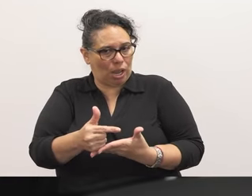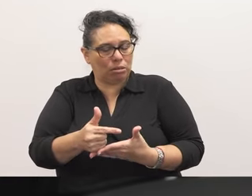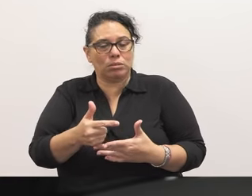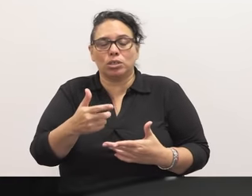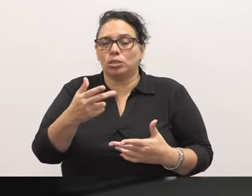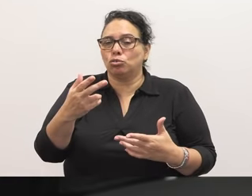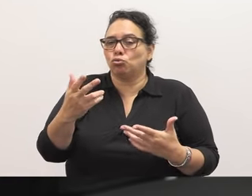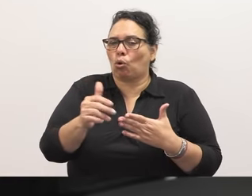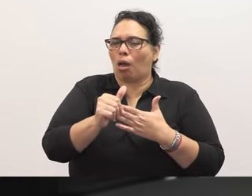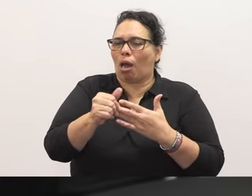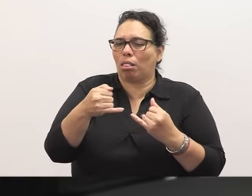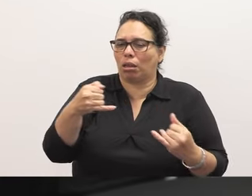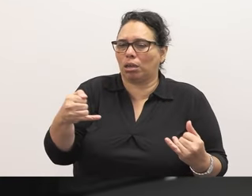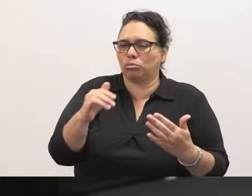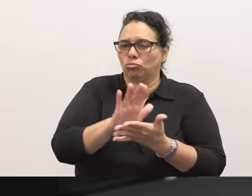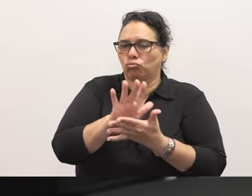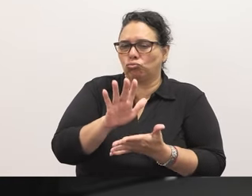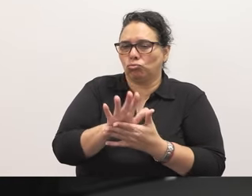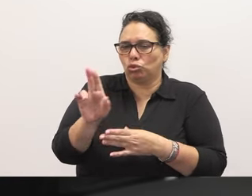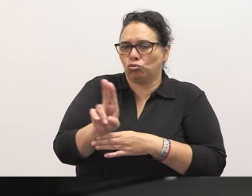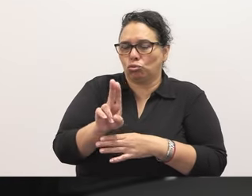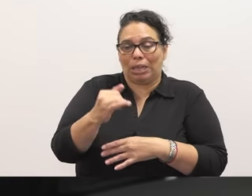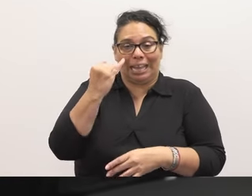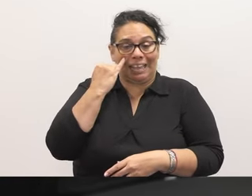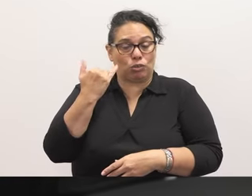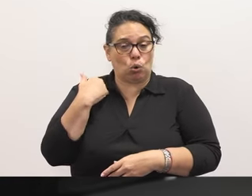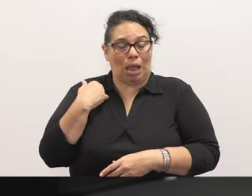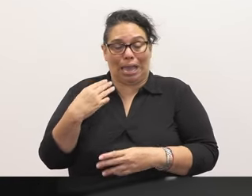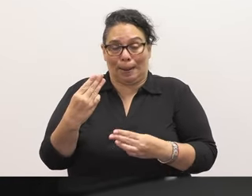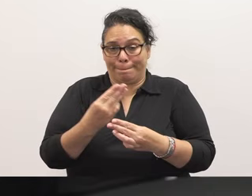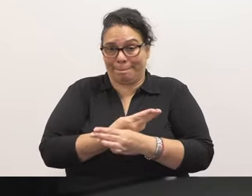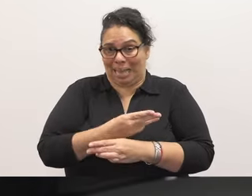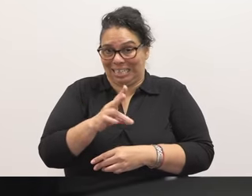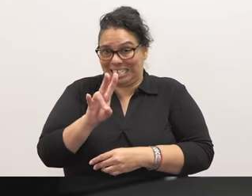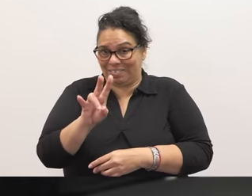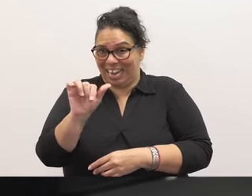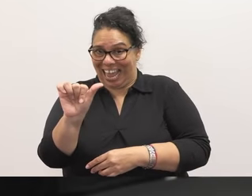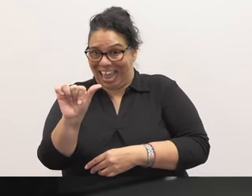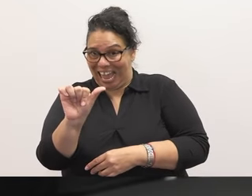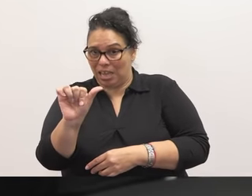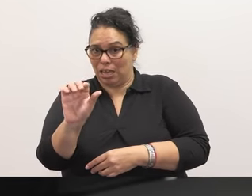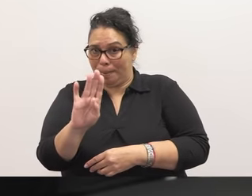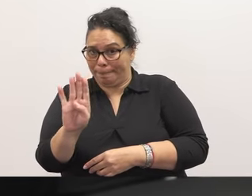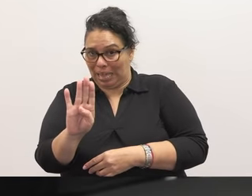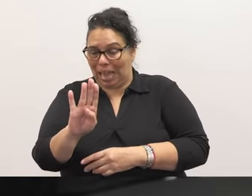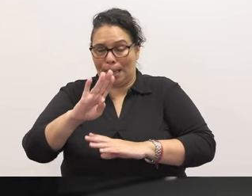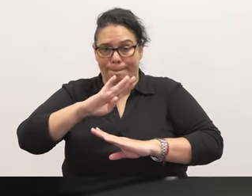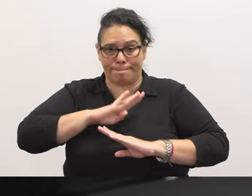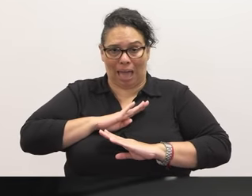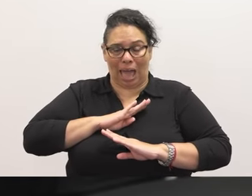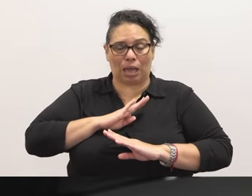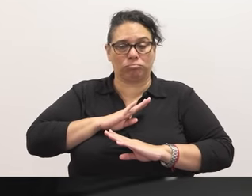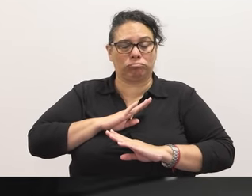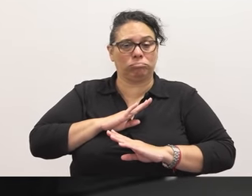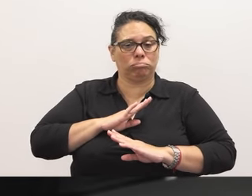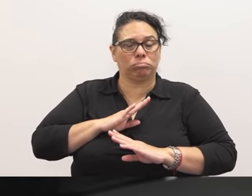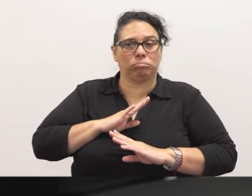Generally speaking, if you had an A or B in math seven and you met or exceeded on the SPAC in grade seven,